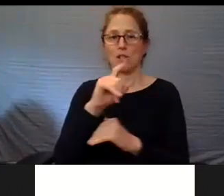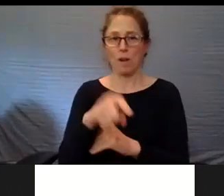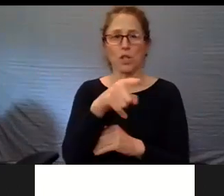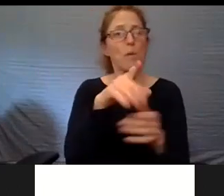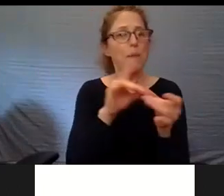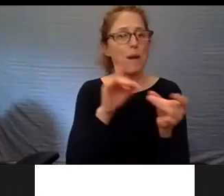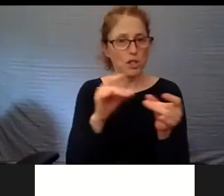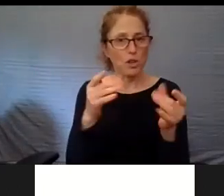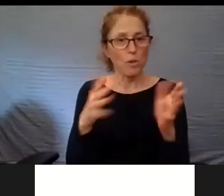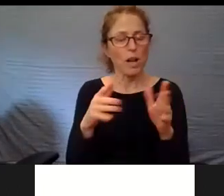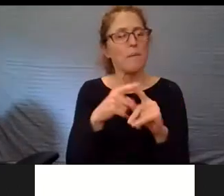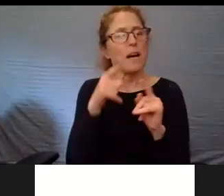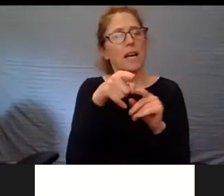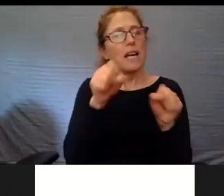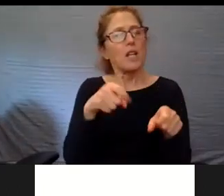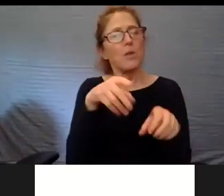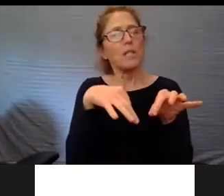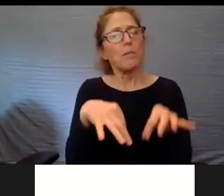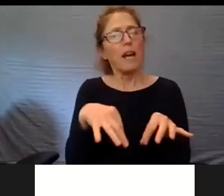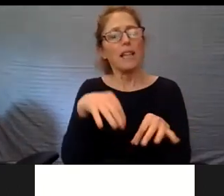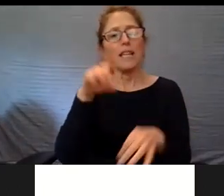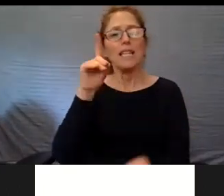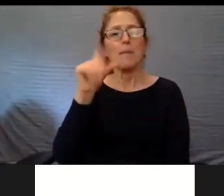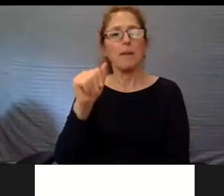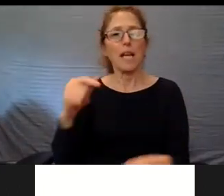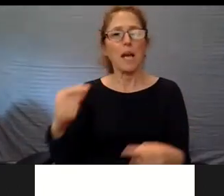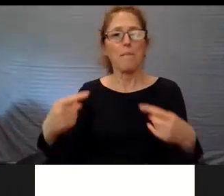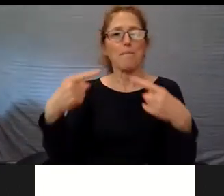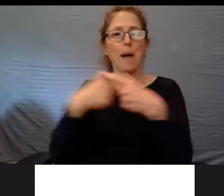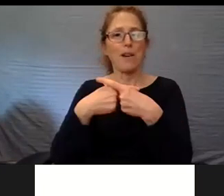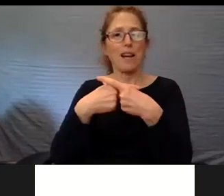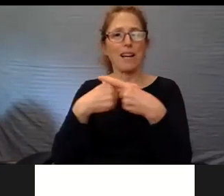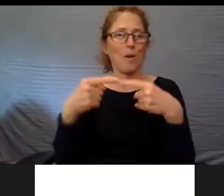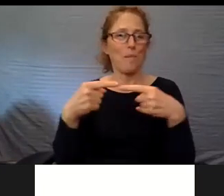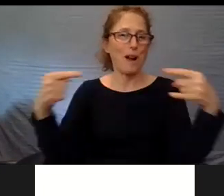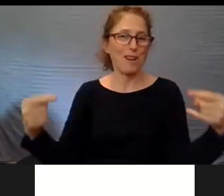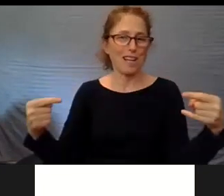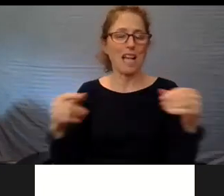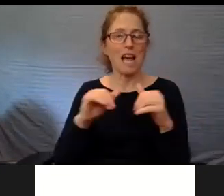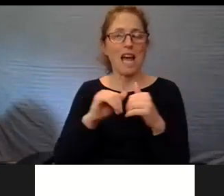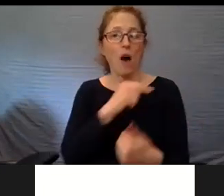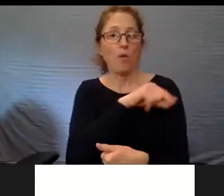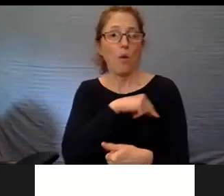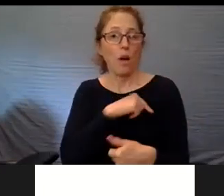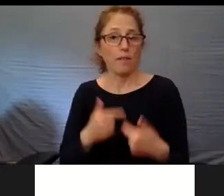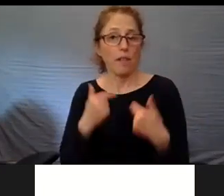But can you explain the disability paradox and how quality of life measurements differ, depending on whose voice is being heard?